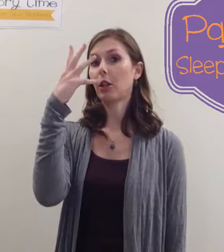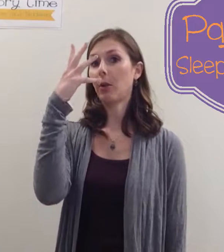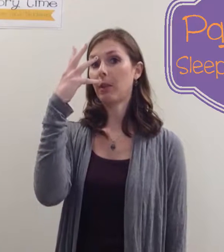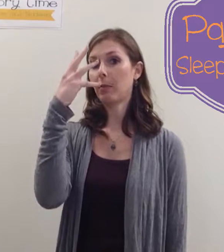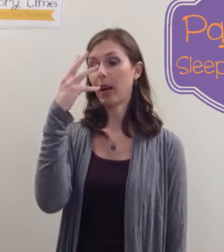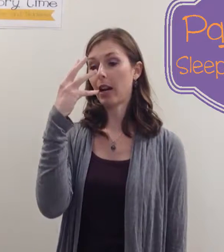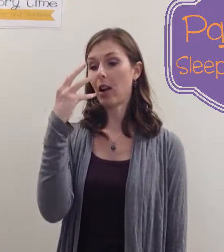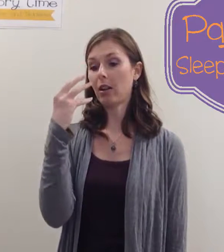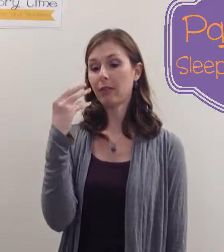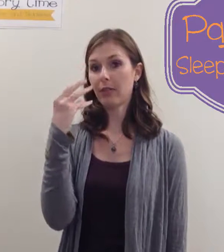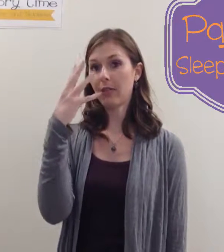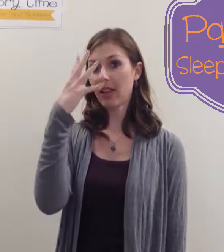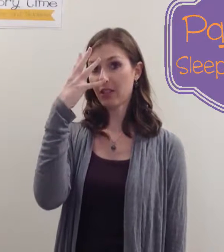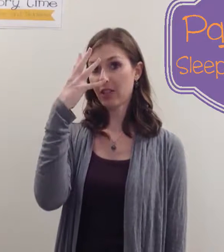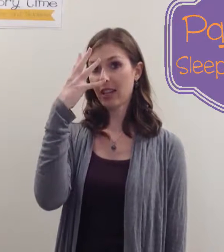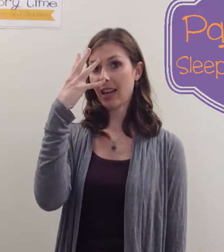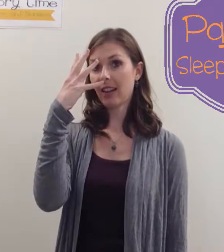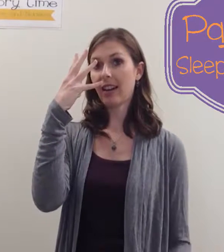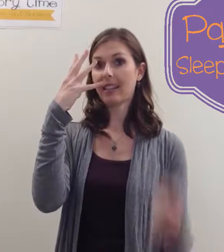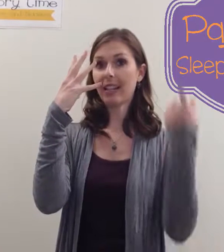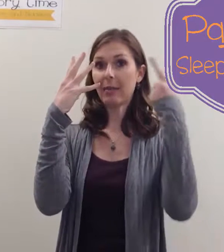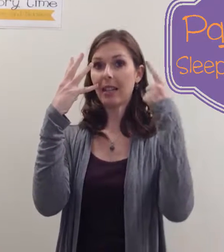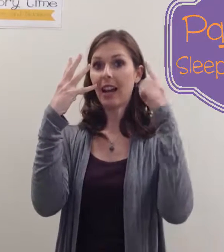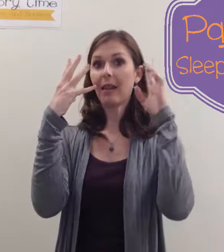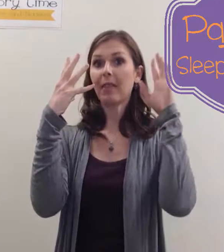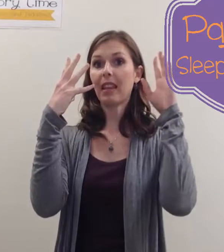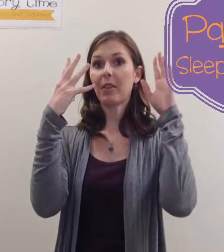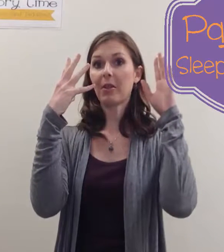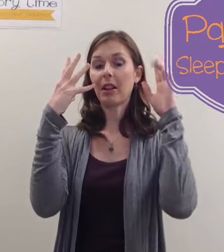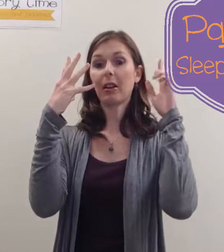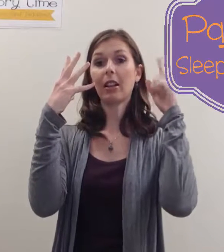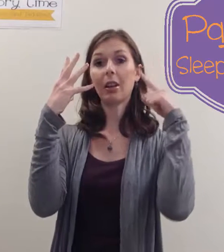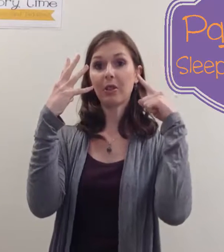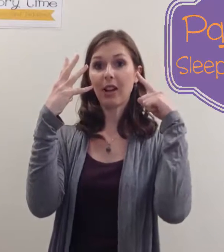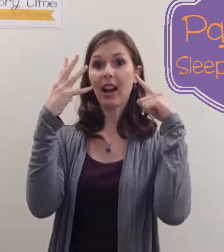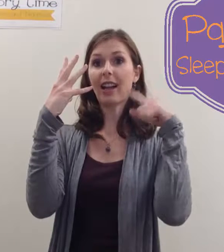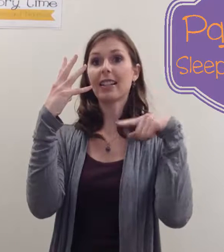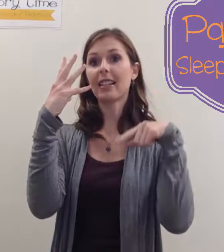going to bring all of your fingers together at the same time you're going to close your eyes and